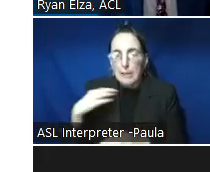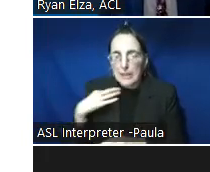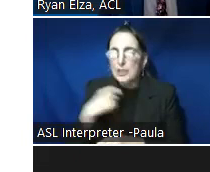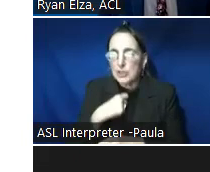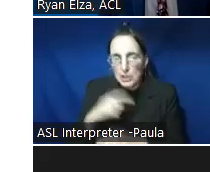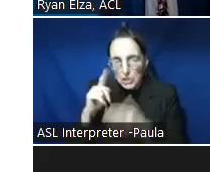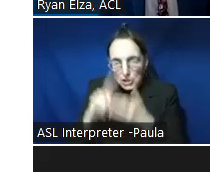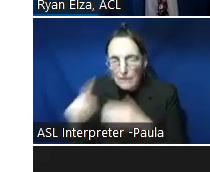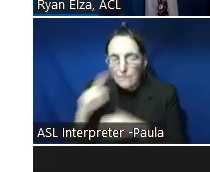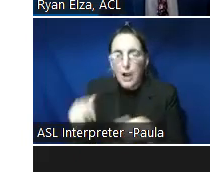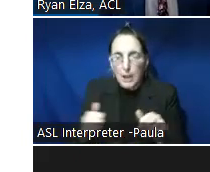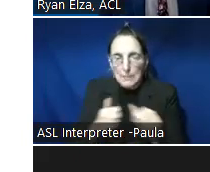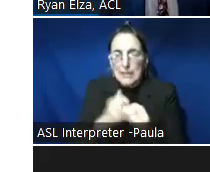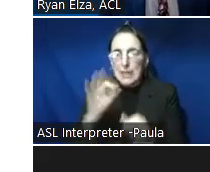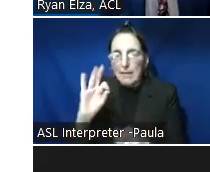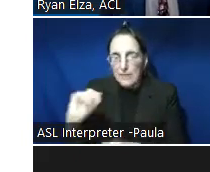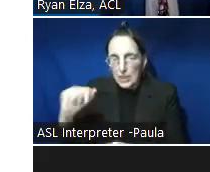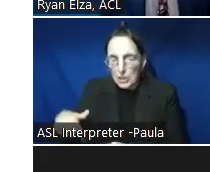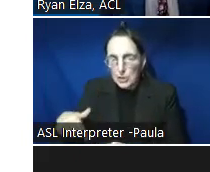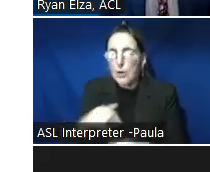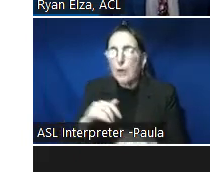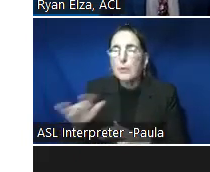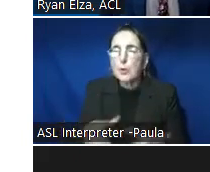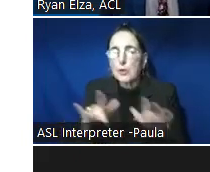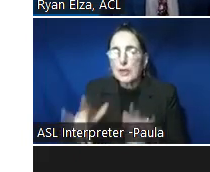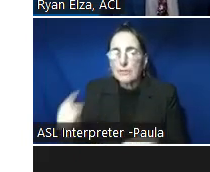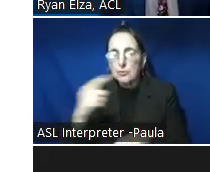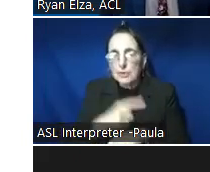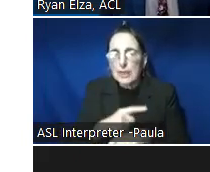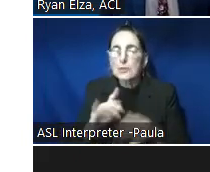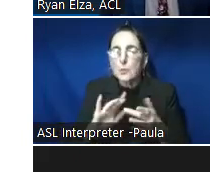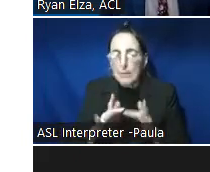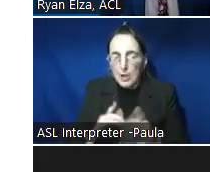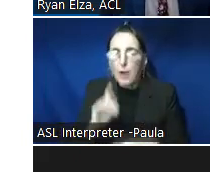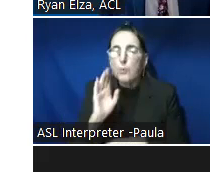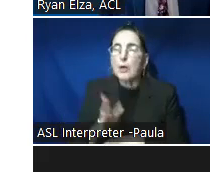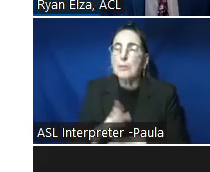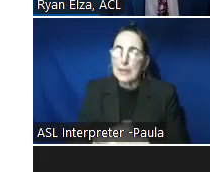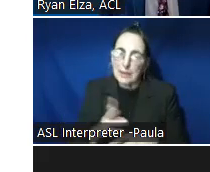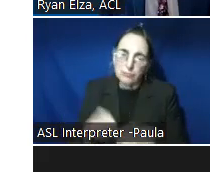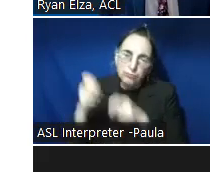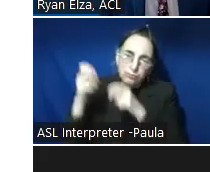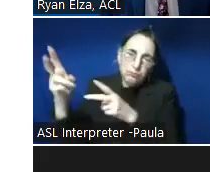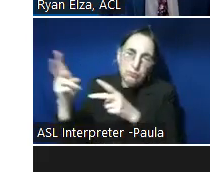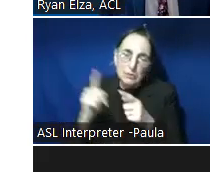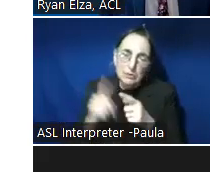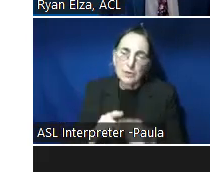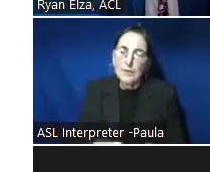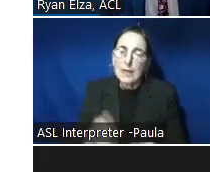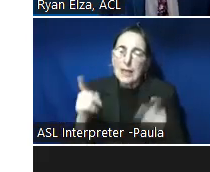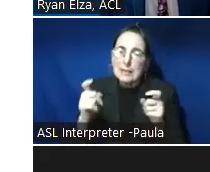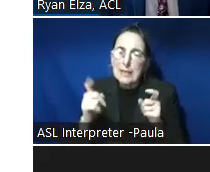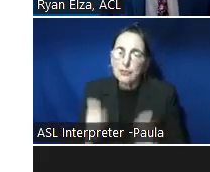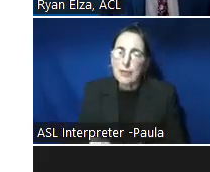today's webinar will be posted to the accelerator webpage. And we will continue to make